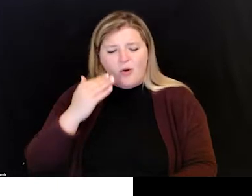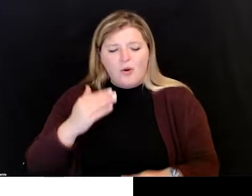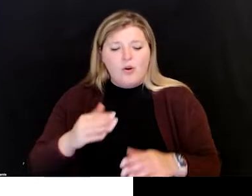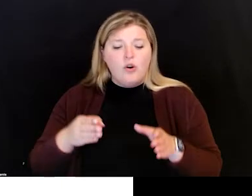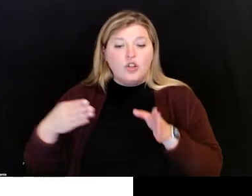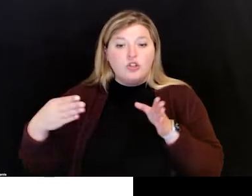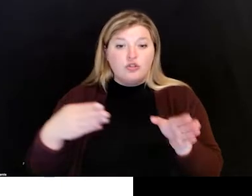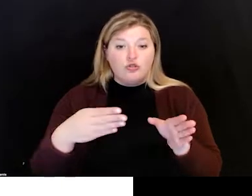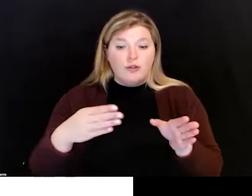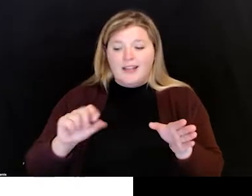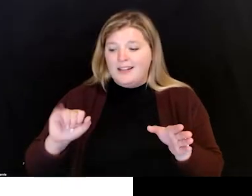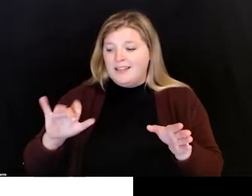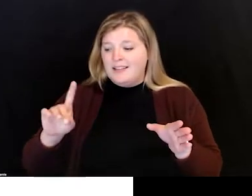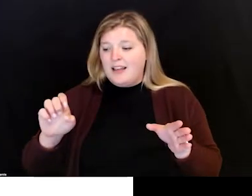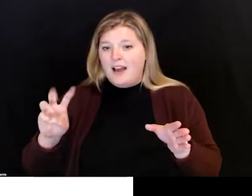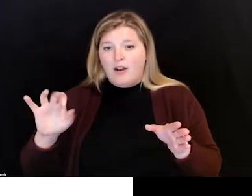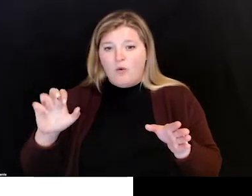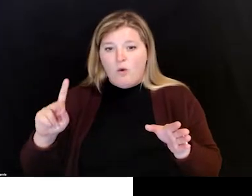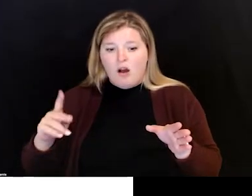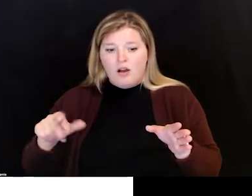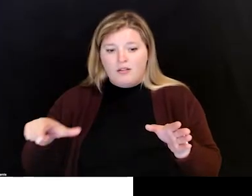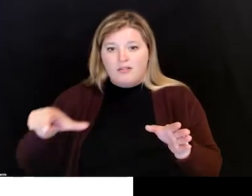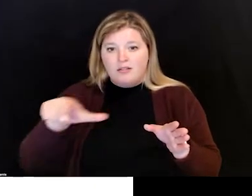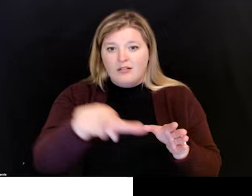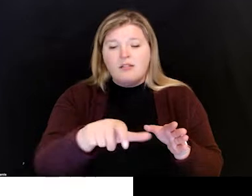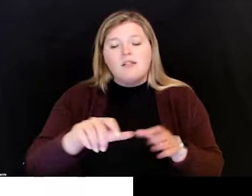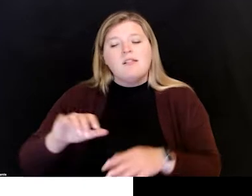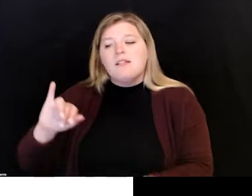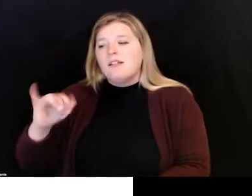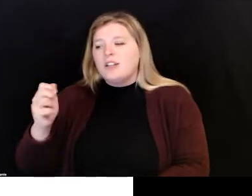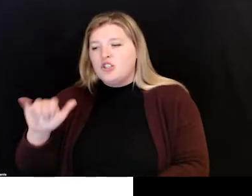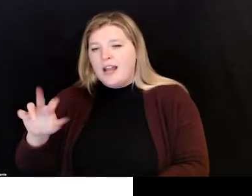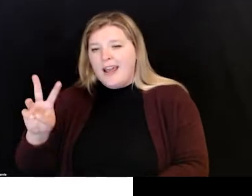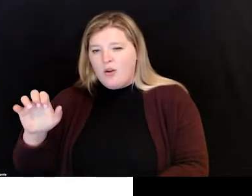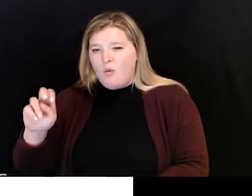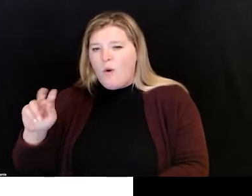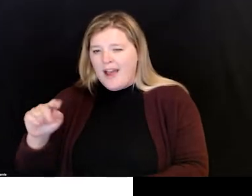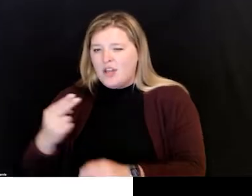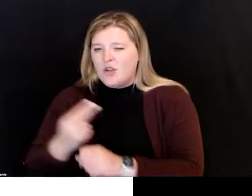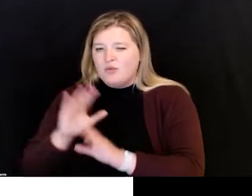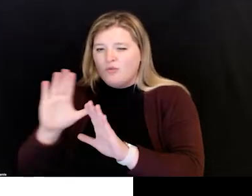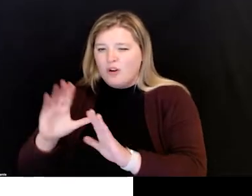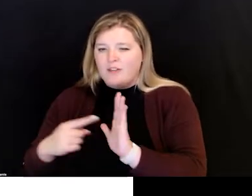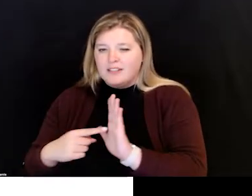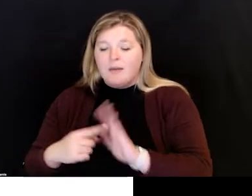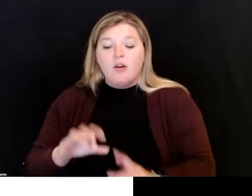our Chief Accessibility Officer, Jay Wyant, uses this as a great example. Curb cuts were originally designed